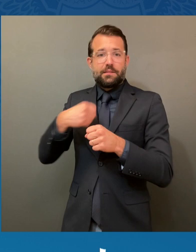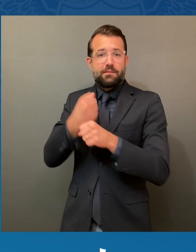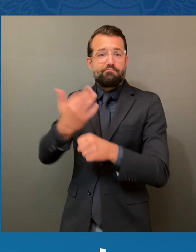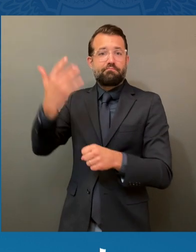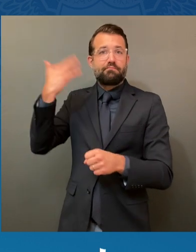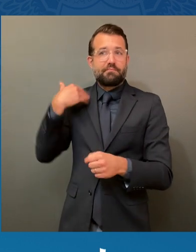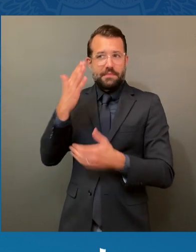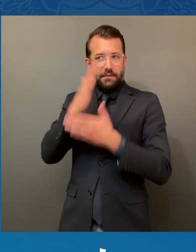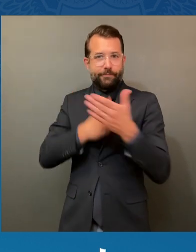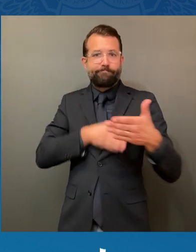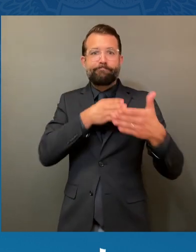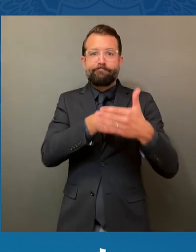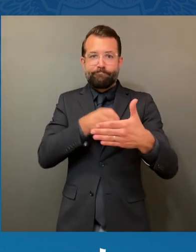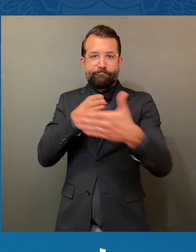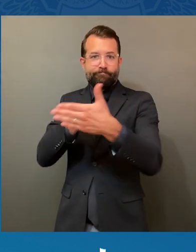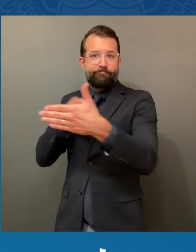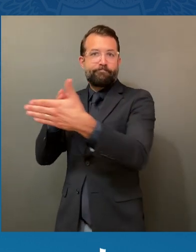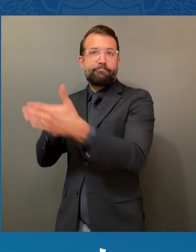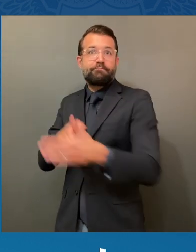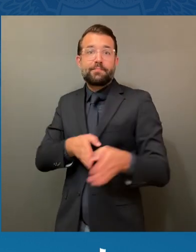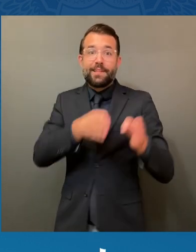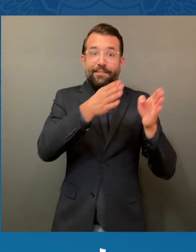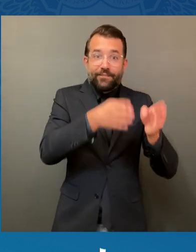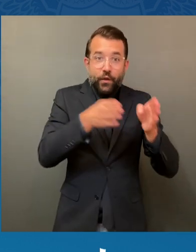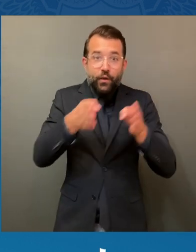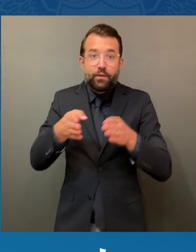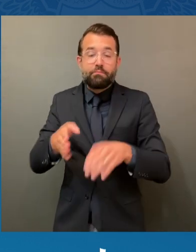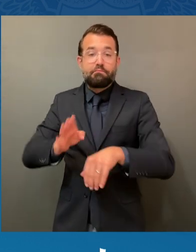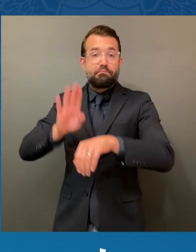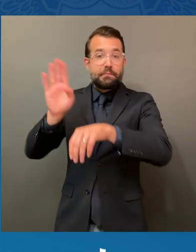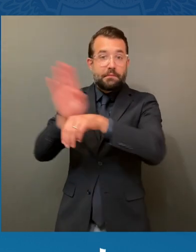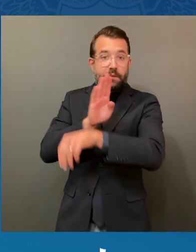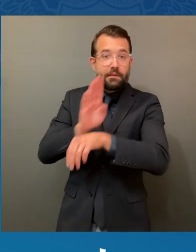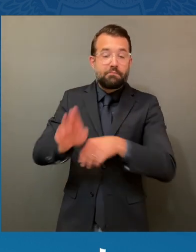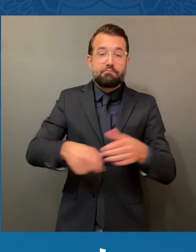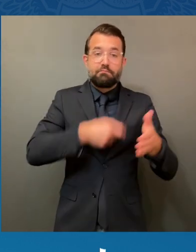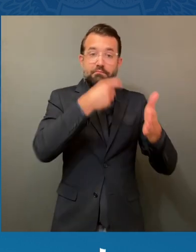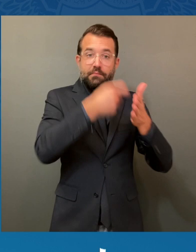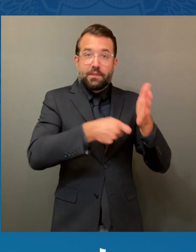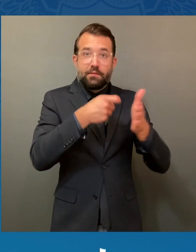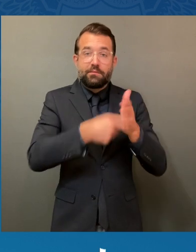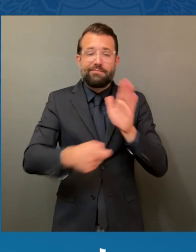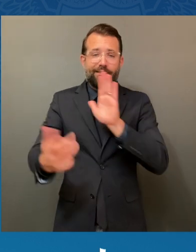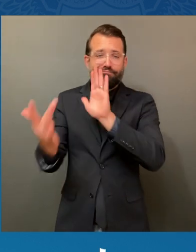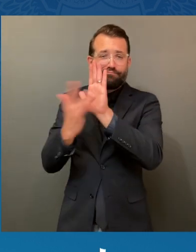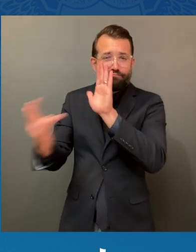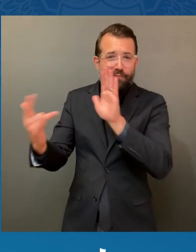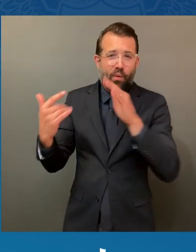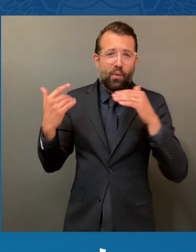and companies that have price gouged consumers who are just trying to buy lifesaving medical supplies.